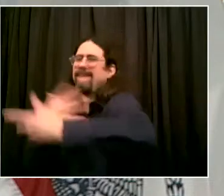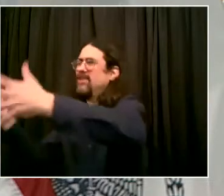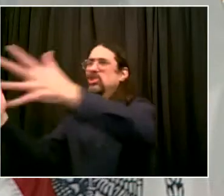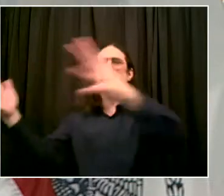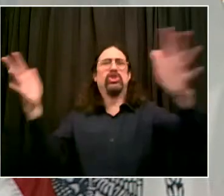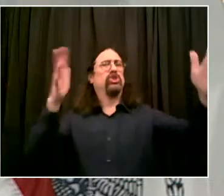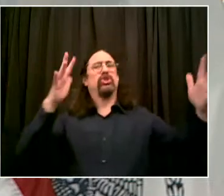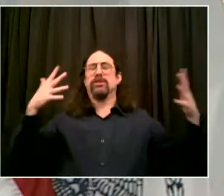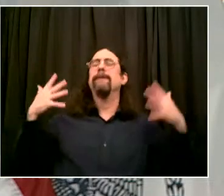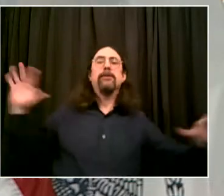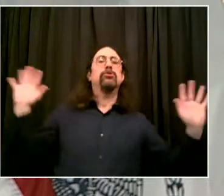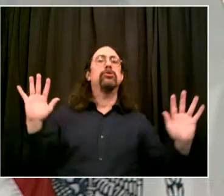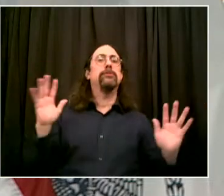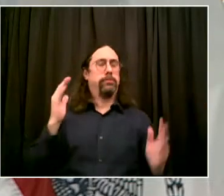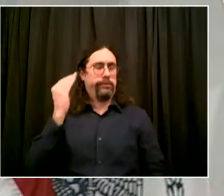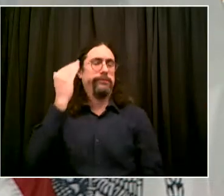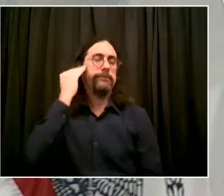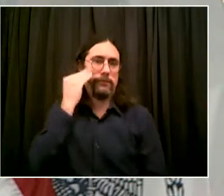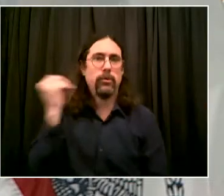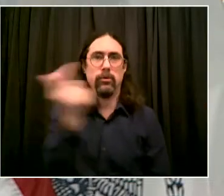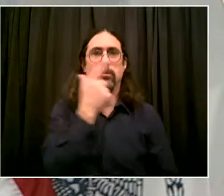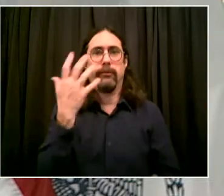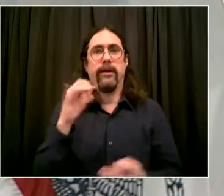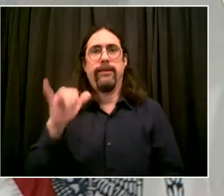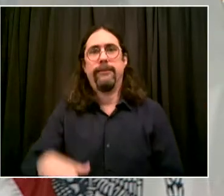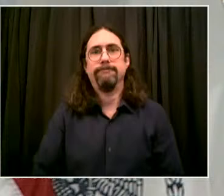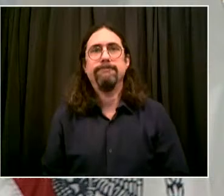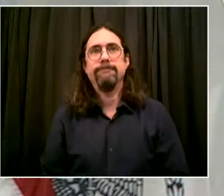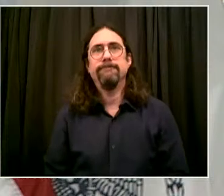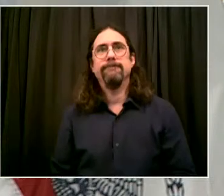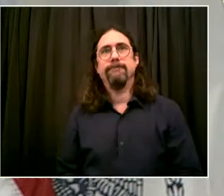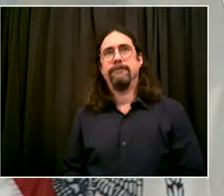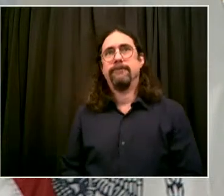I HAVE TO SAY, SORT OF FROM A PERSPECTIVE OF